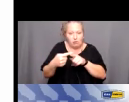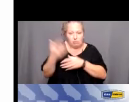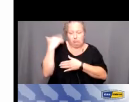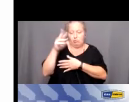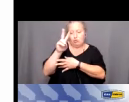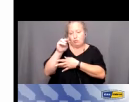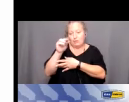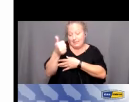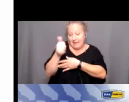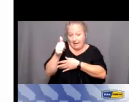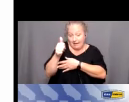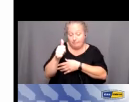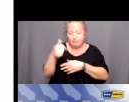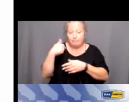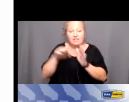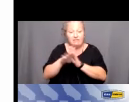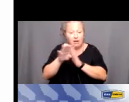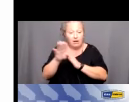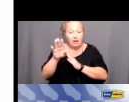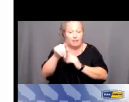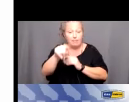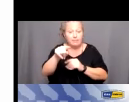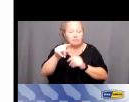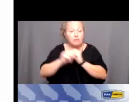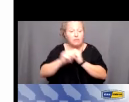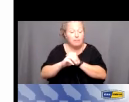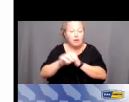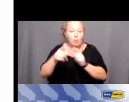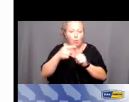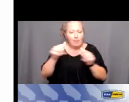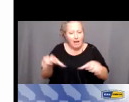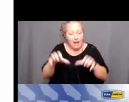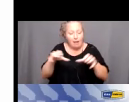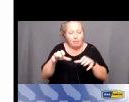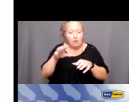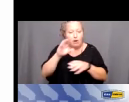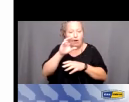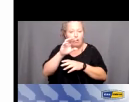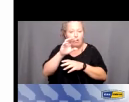We developed this campaign with the labor and occupational health program at UC Berkeley,